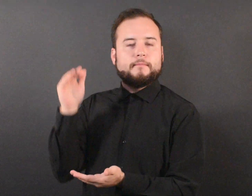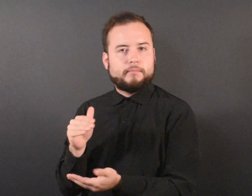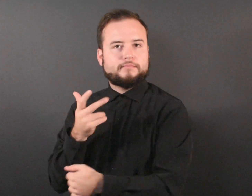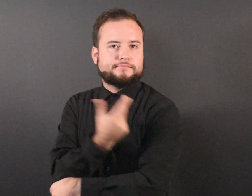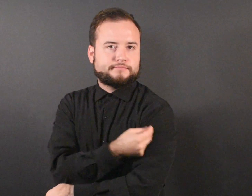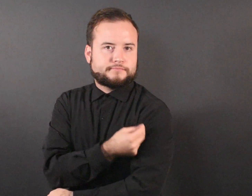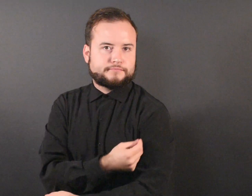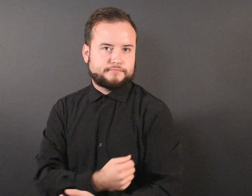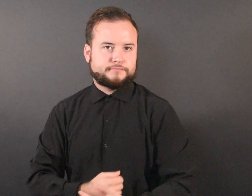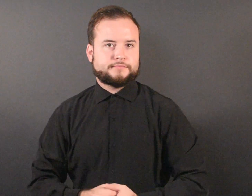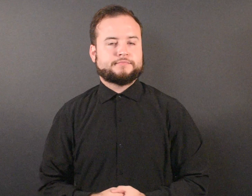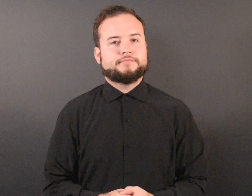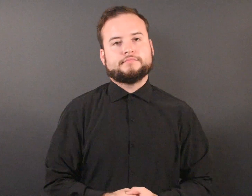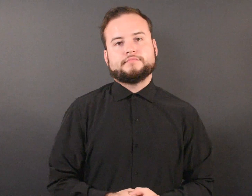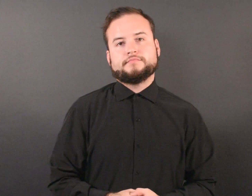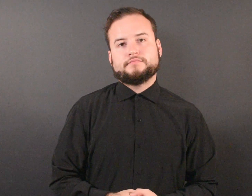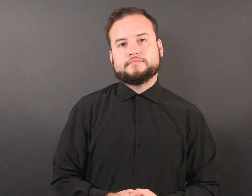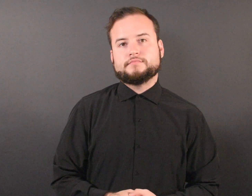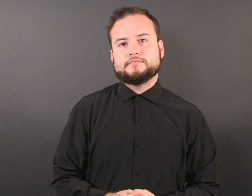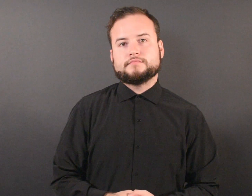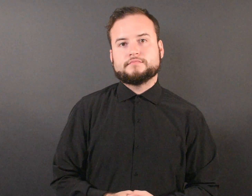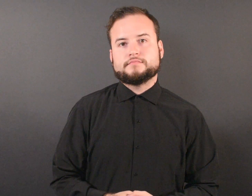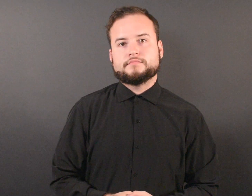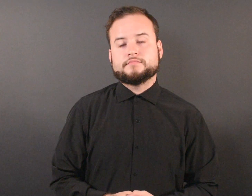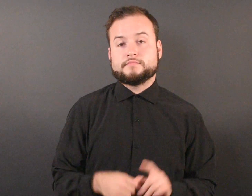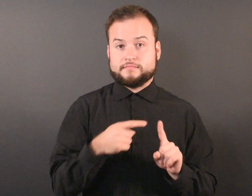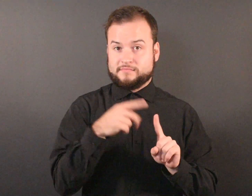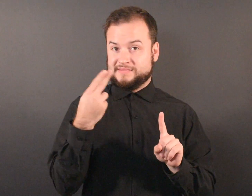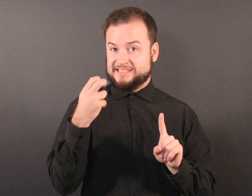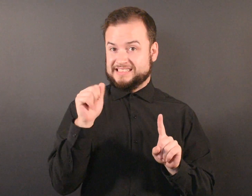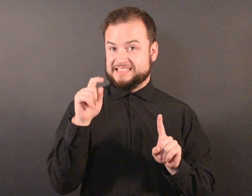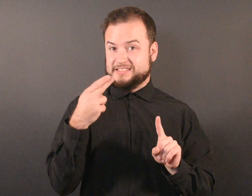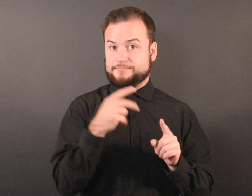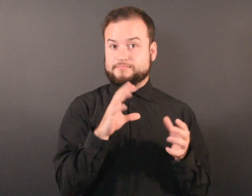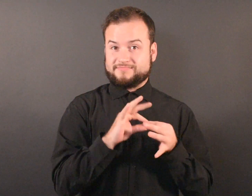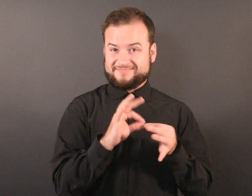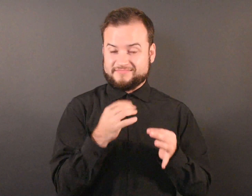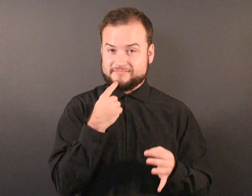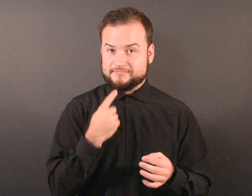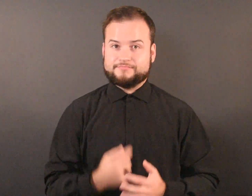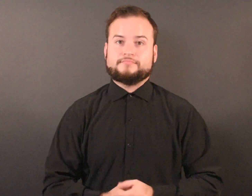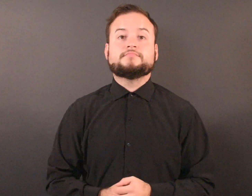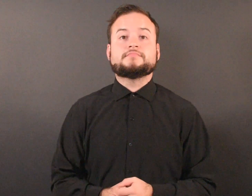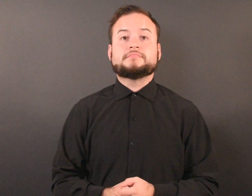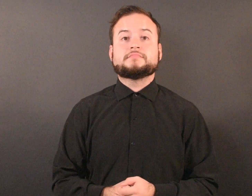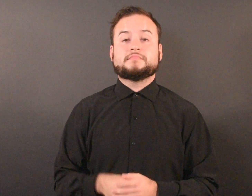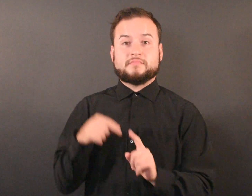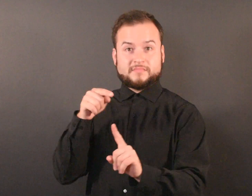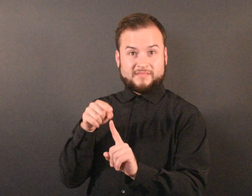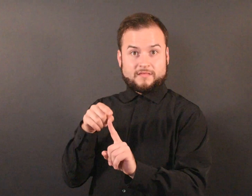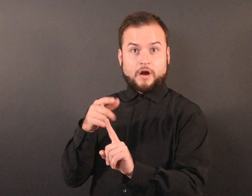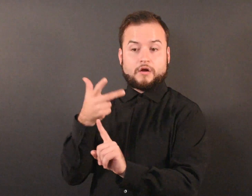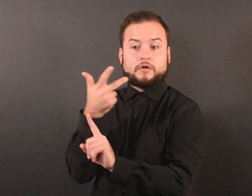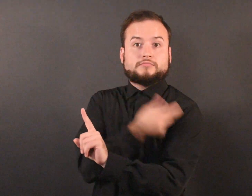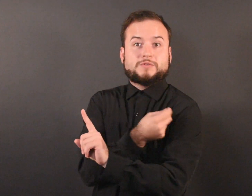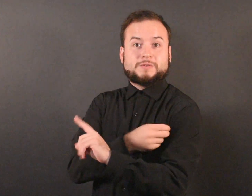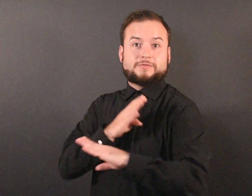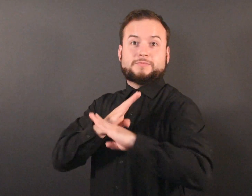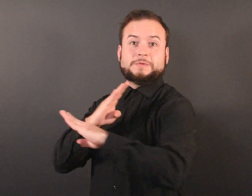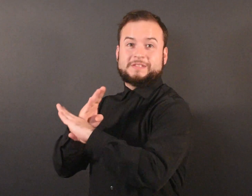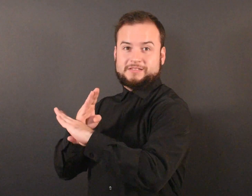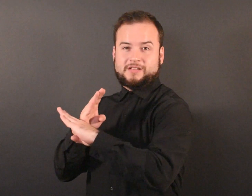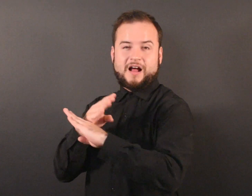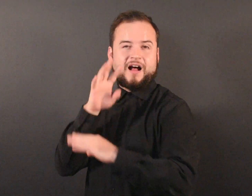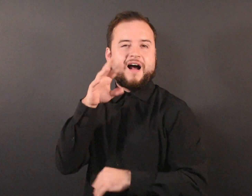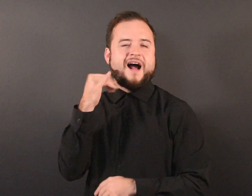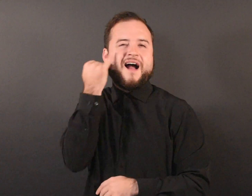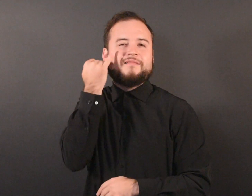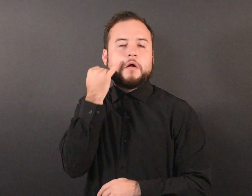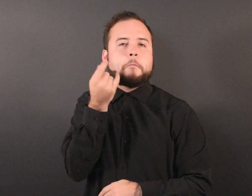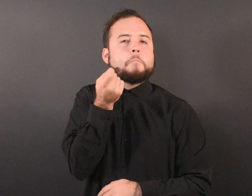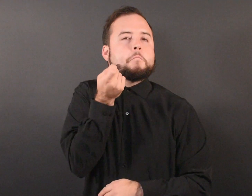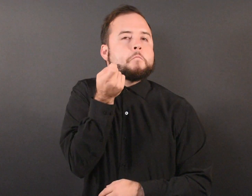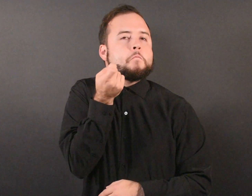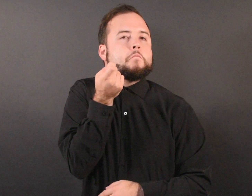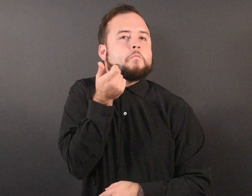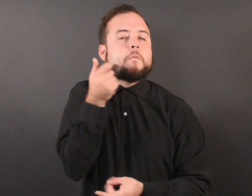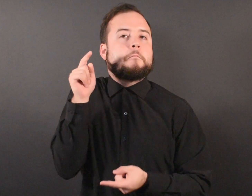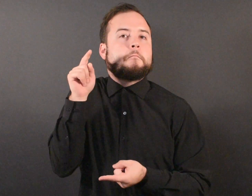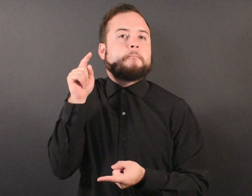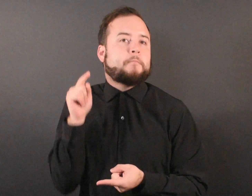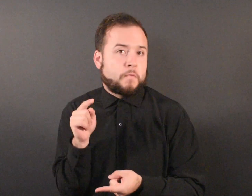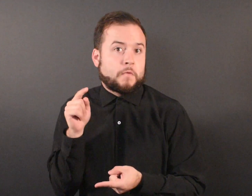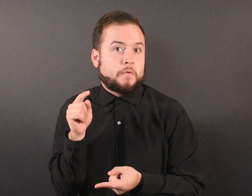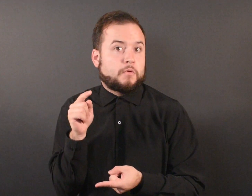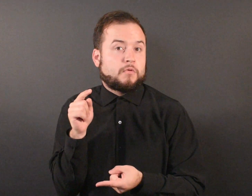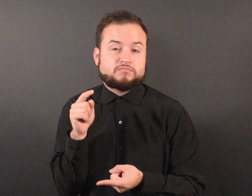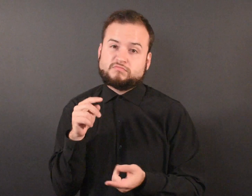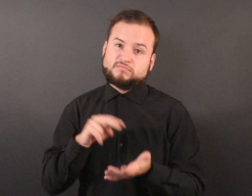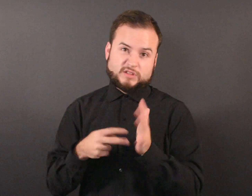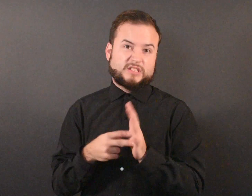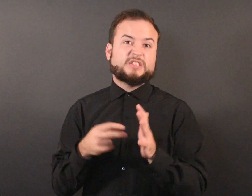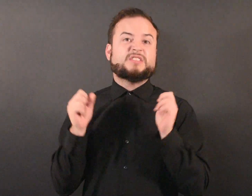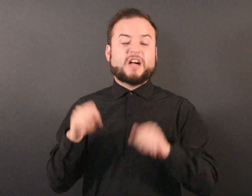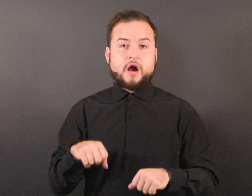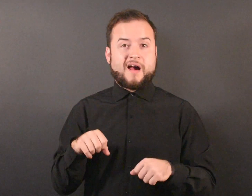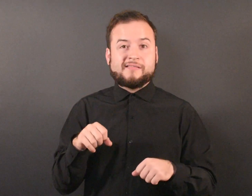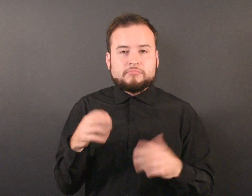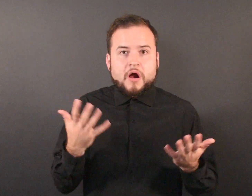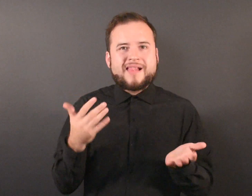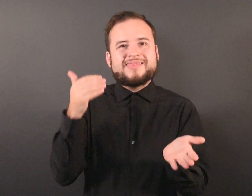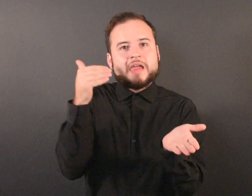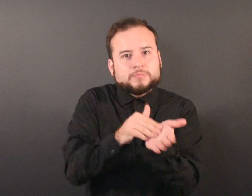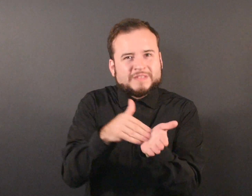“Even a small drop in the immunization coverage rate means there are thousands more children